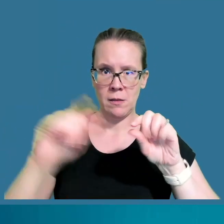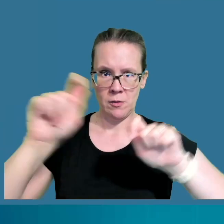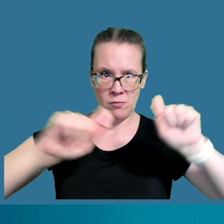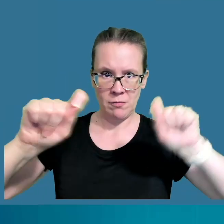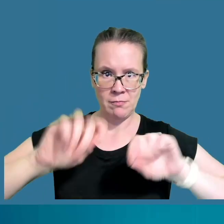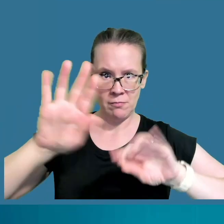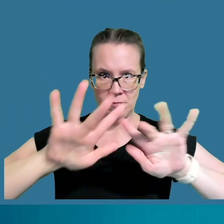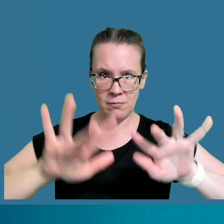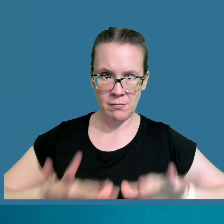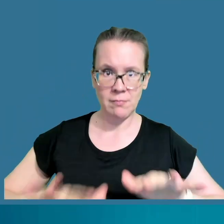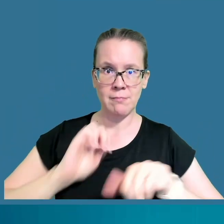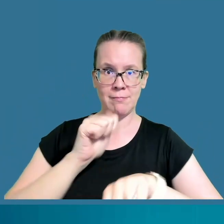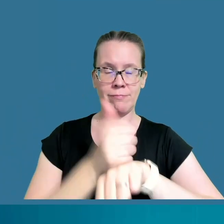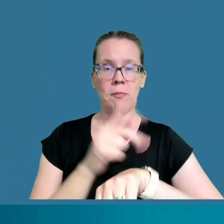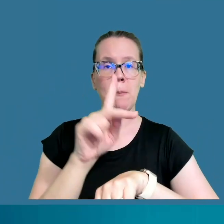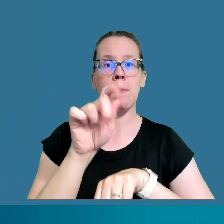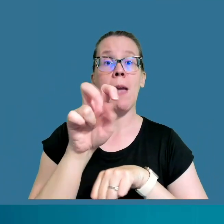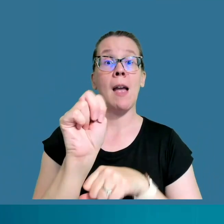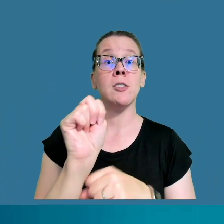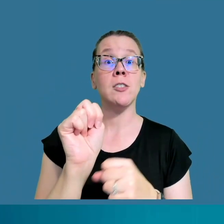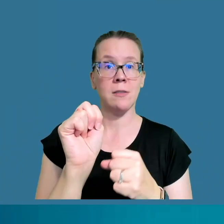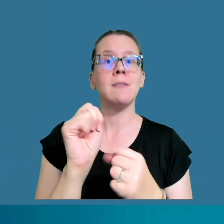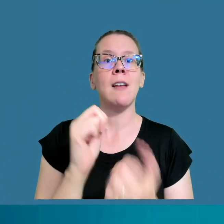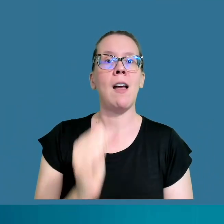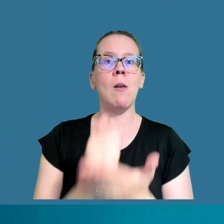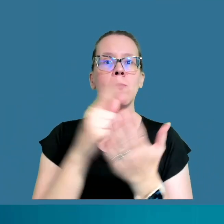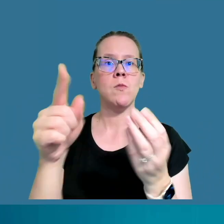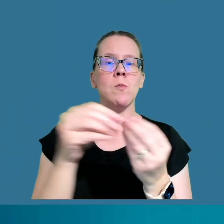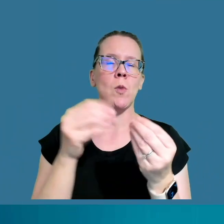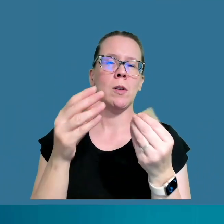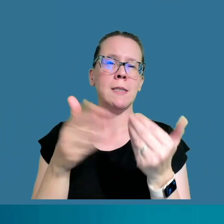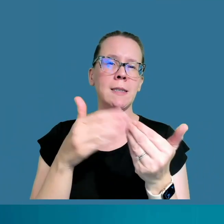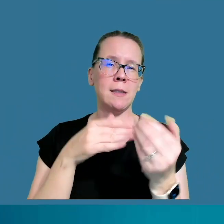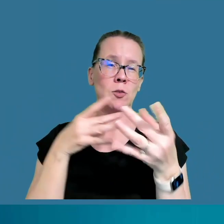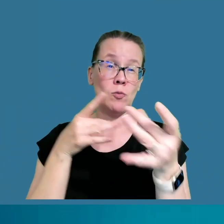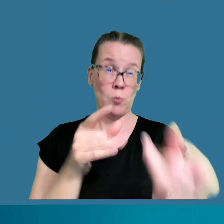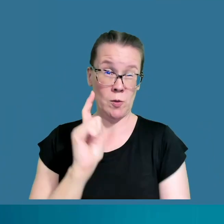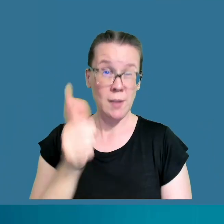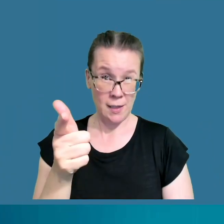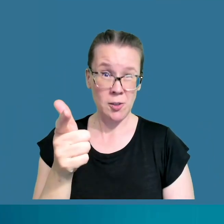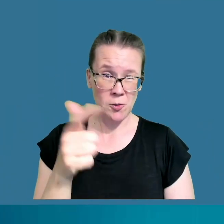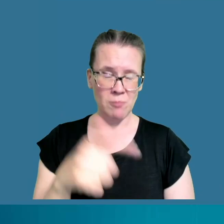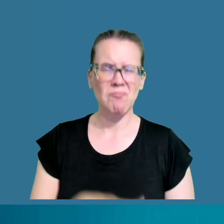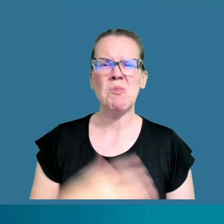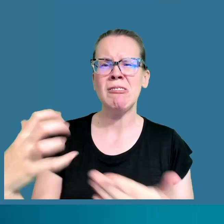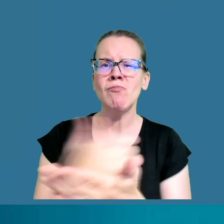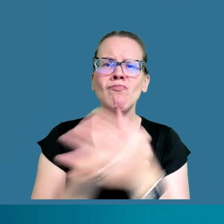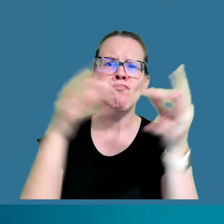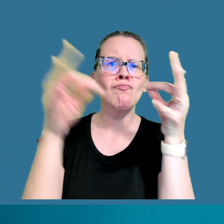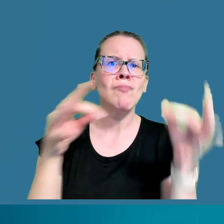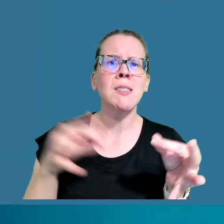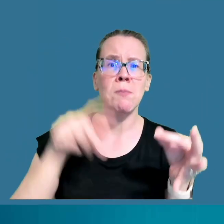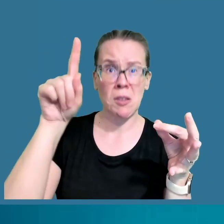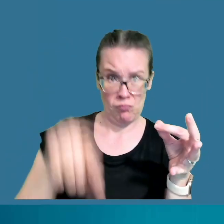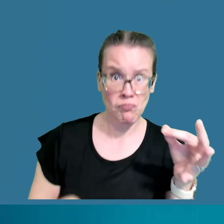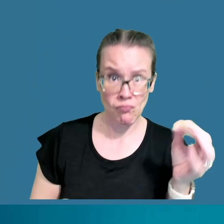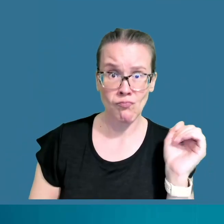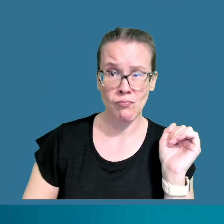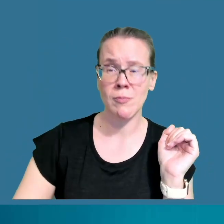And the idea of this tutorial is that before you even start sewing, there are things you can do to set up your pattern page that will make your